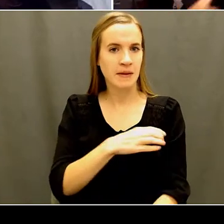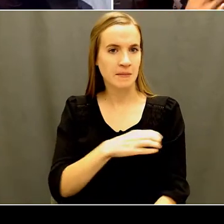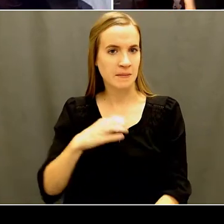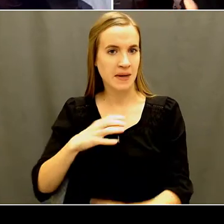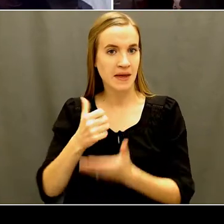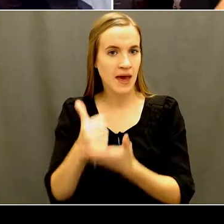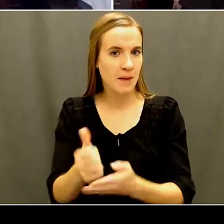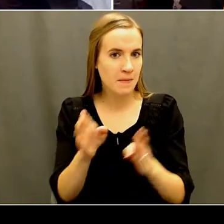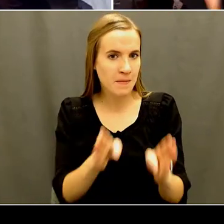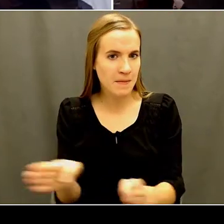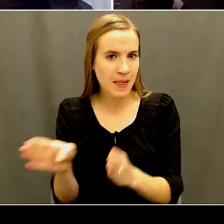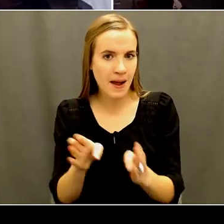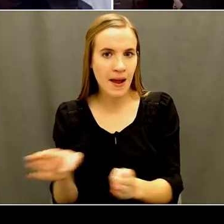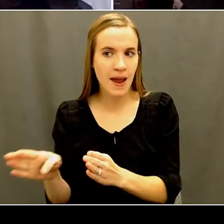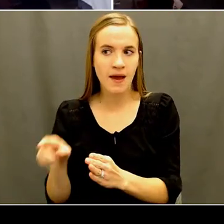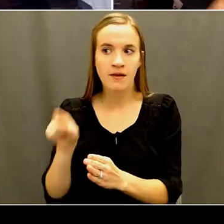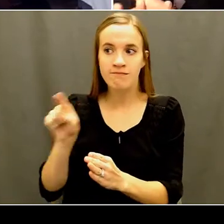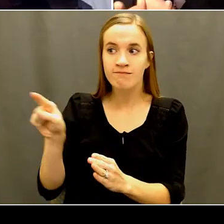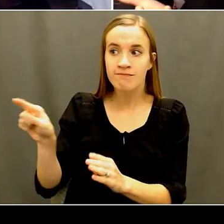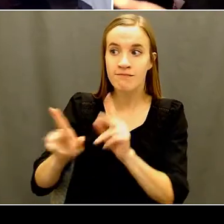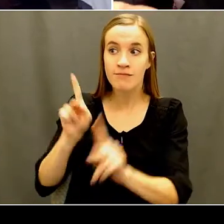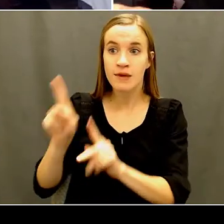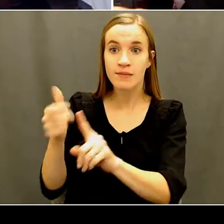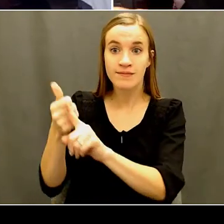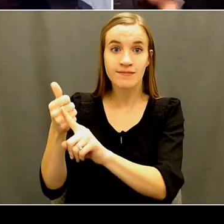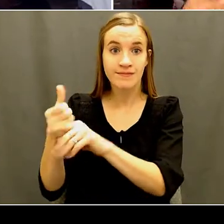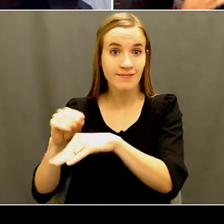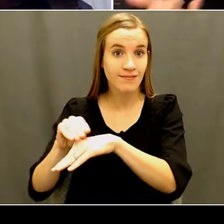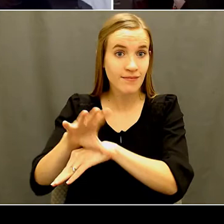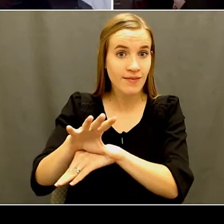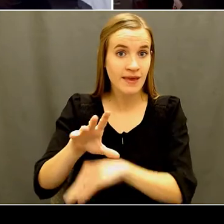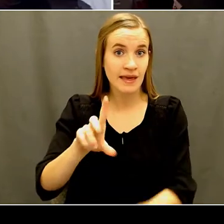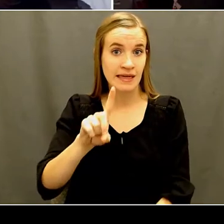planning, organizing and finding folks that are really impactful to the